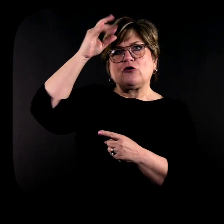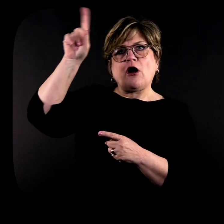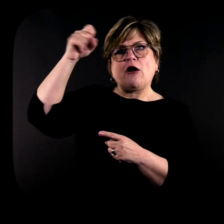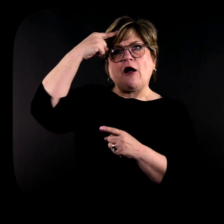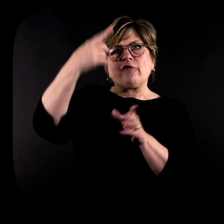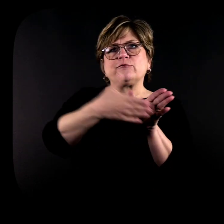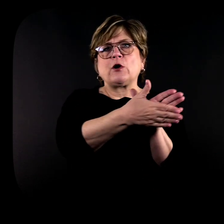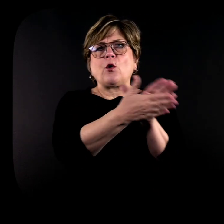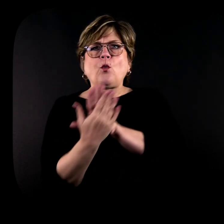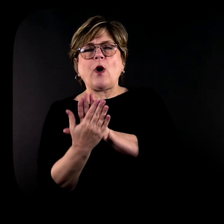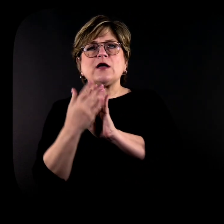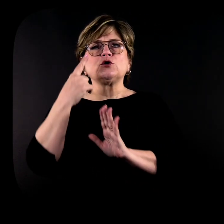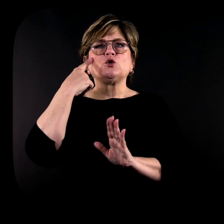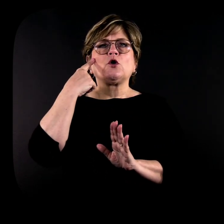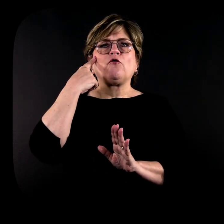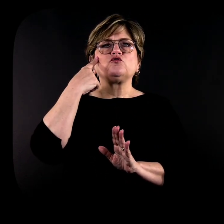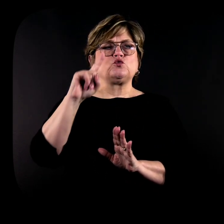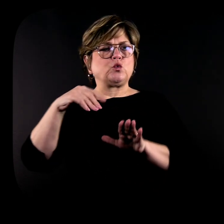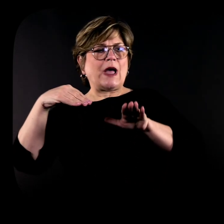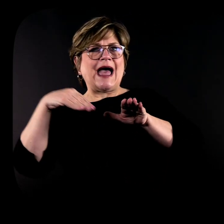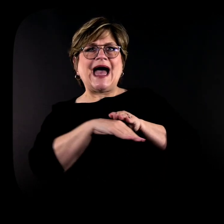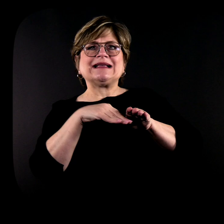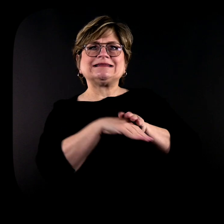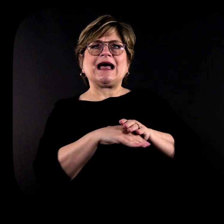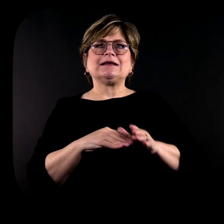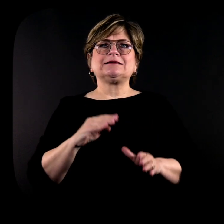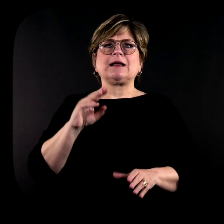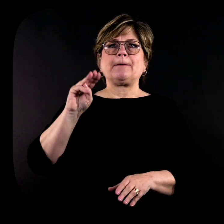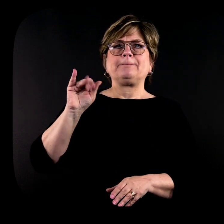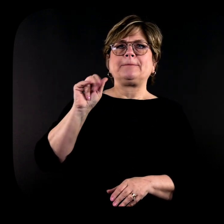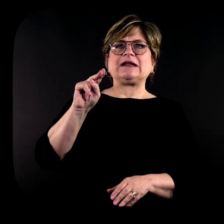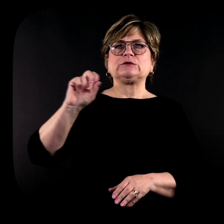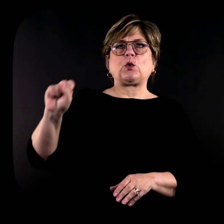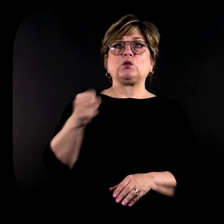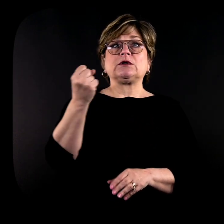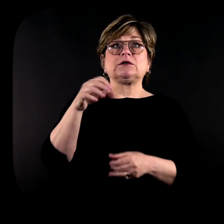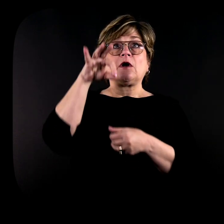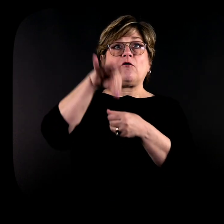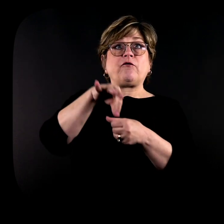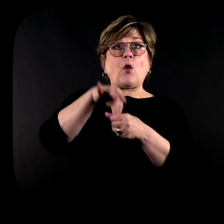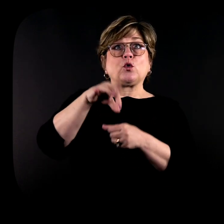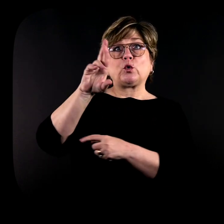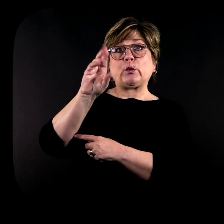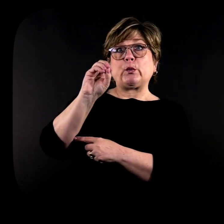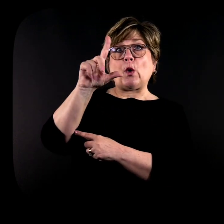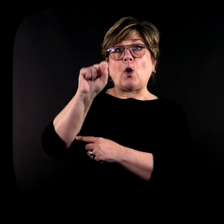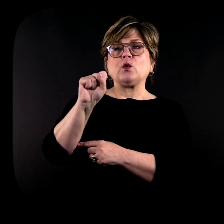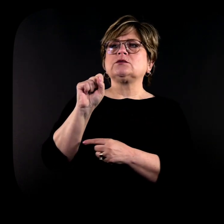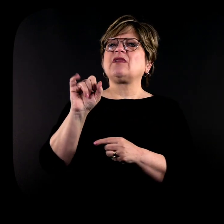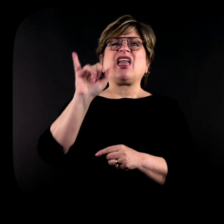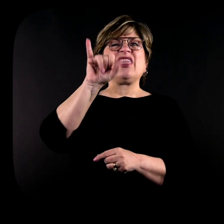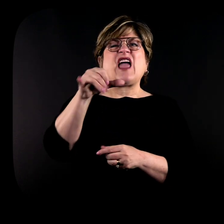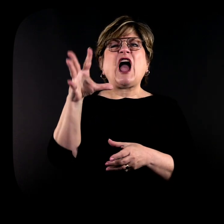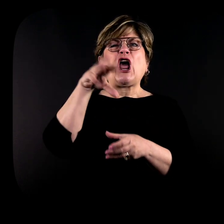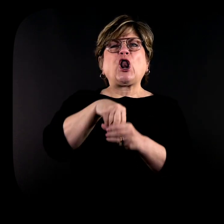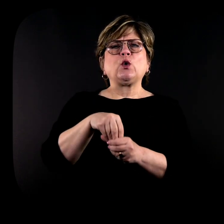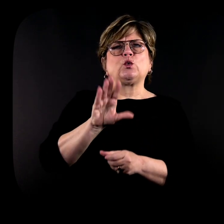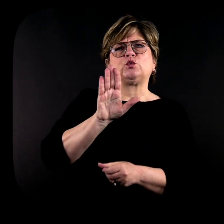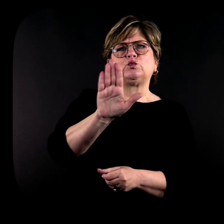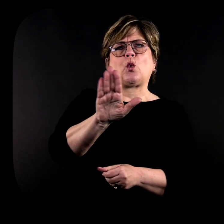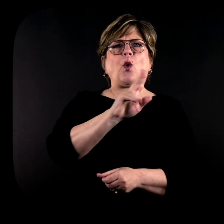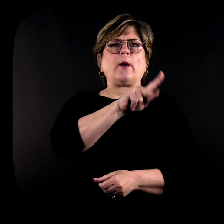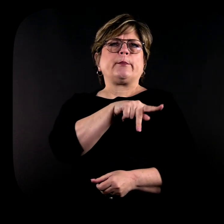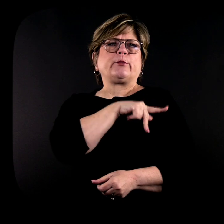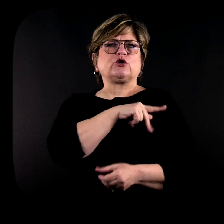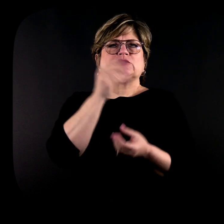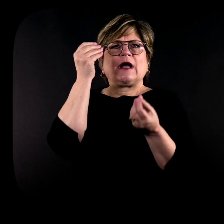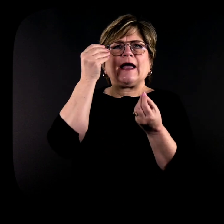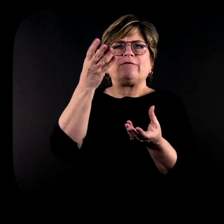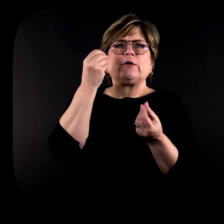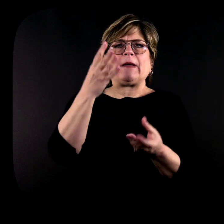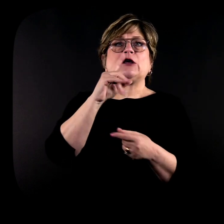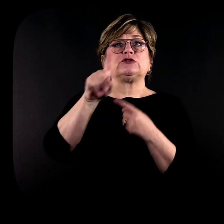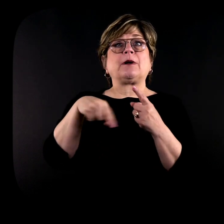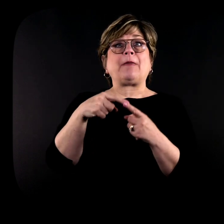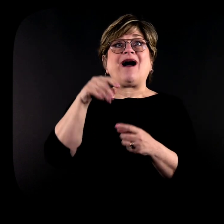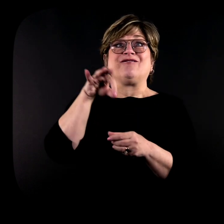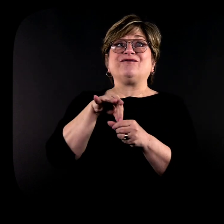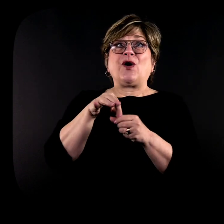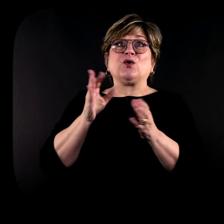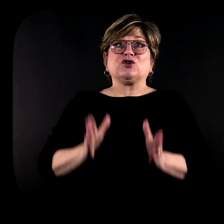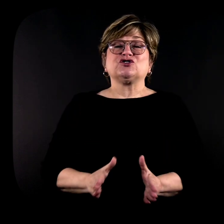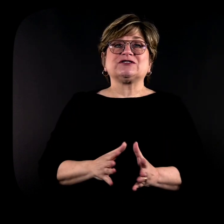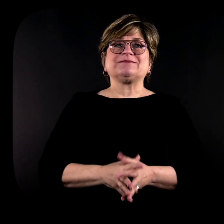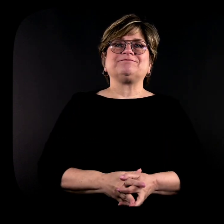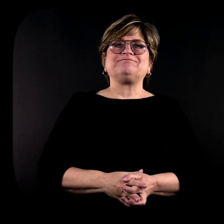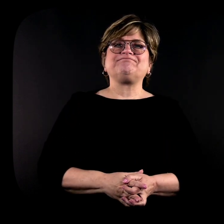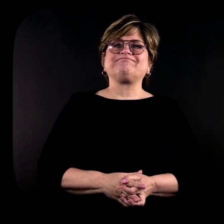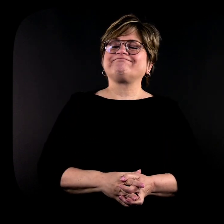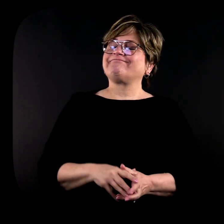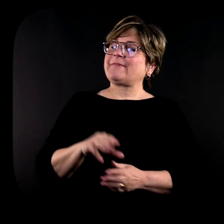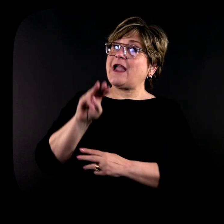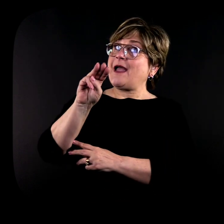to access Minnesota’s voter rolls, which include personal information about voters.